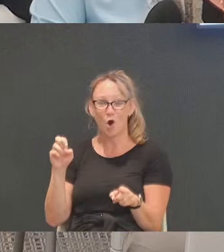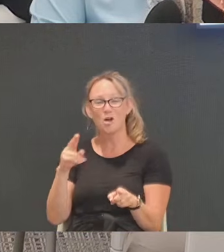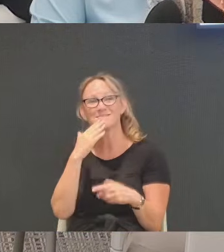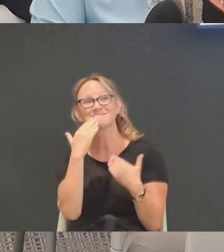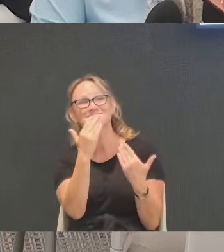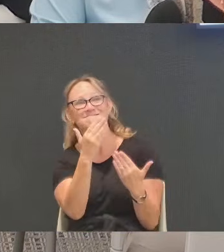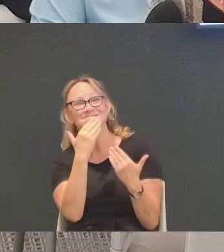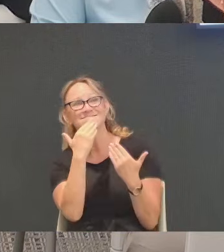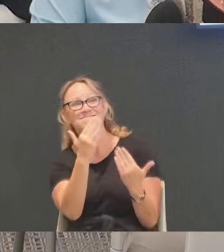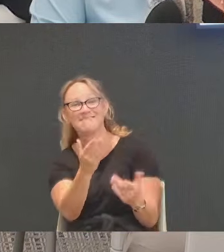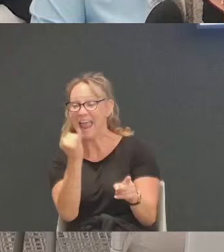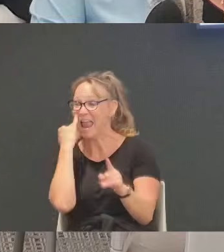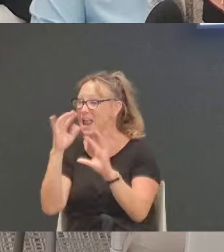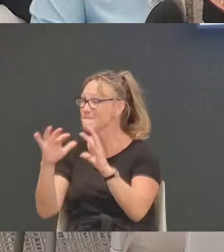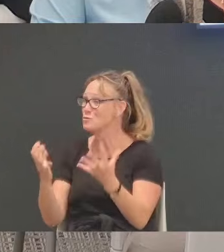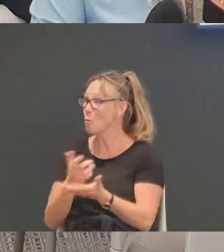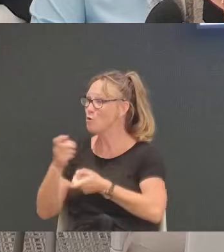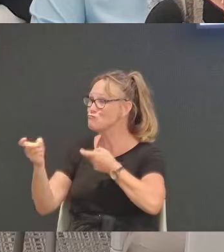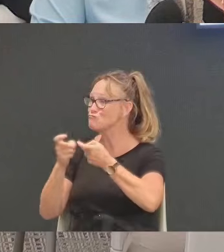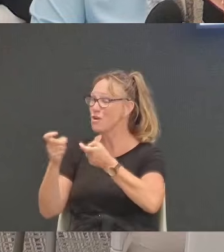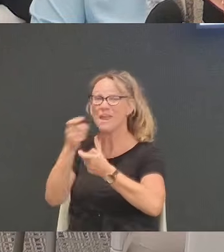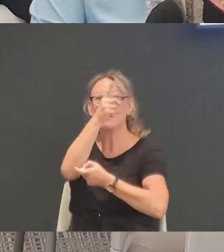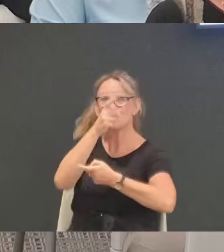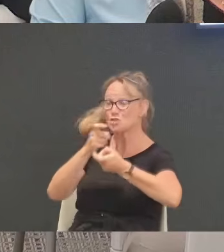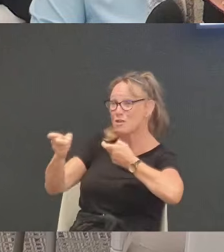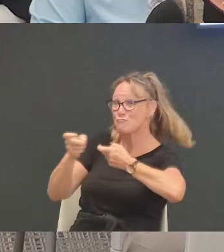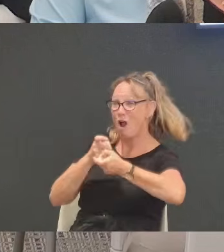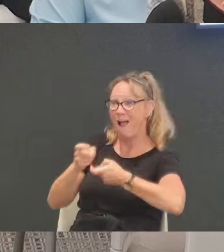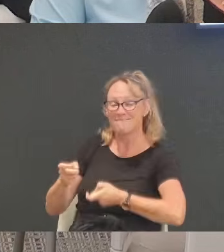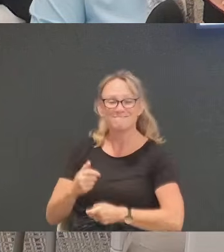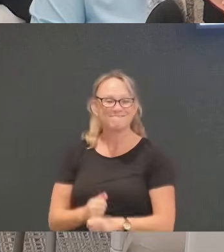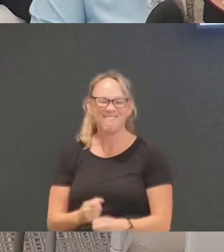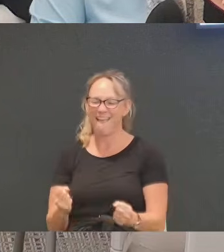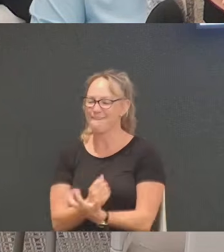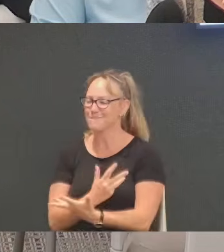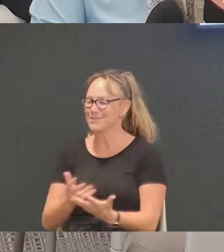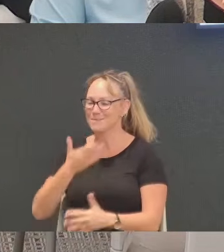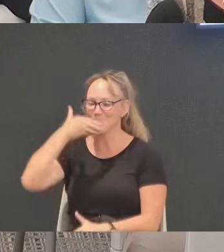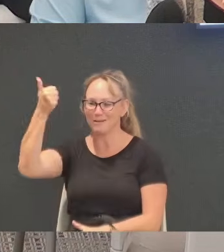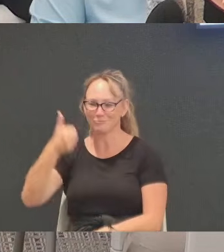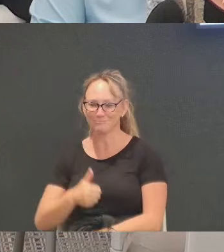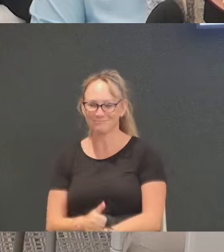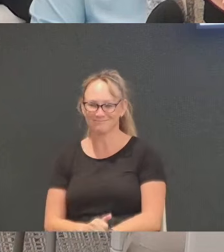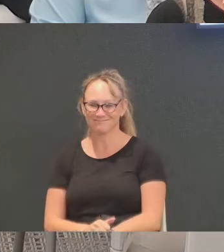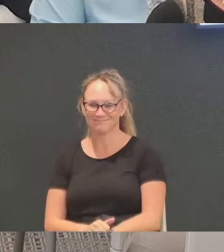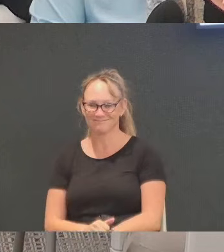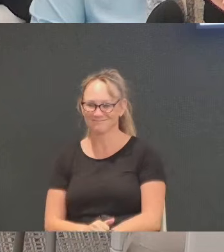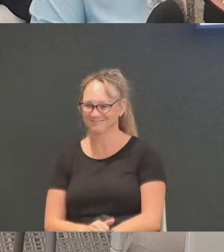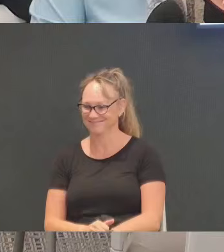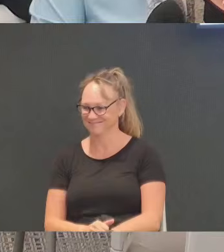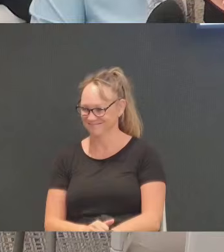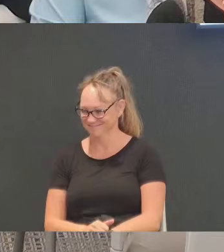was run by Dolly Parton, it'd be a much better place. I could go on. There's much more to say,